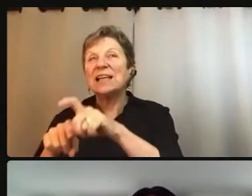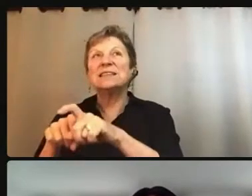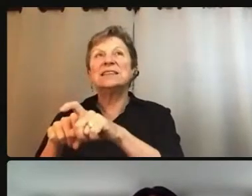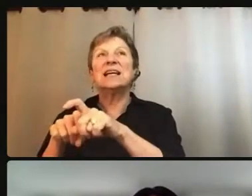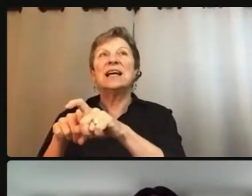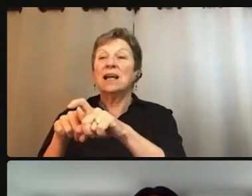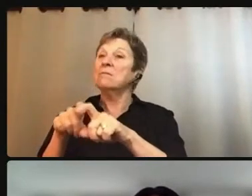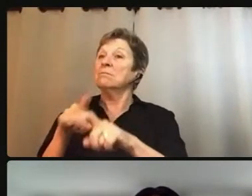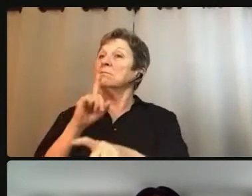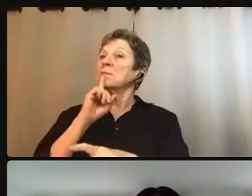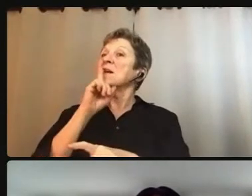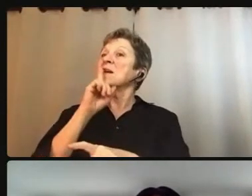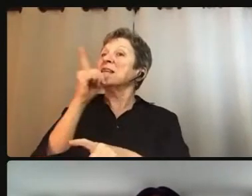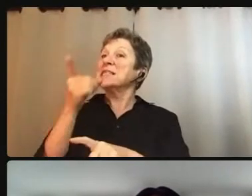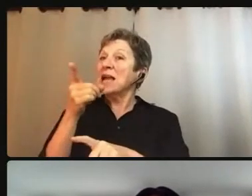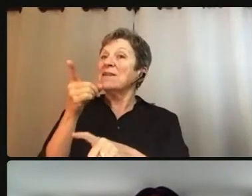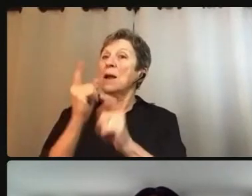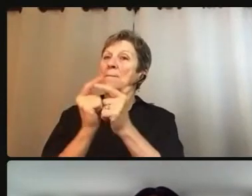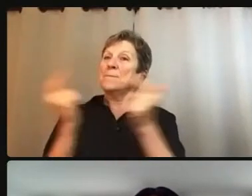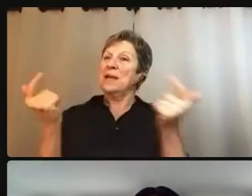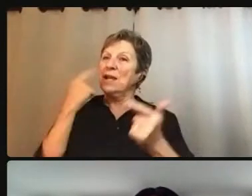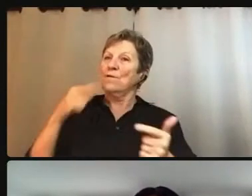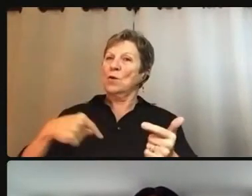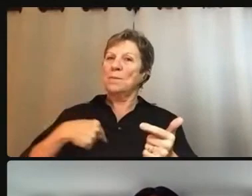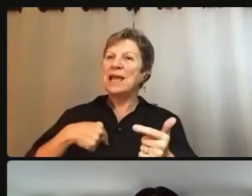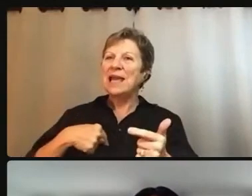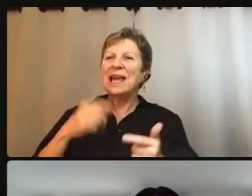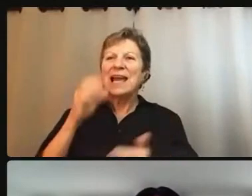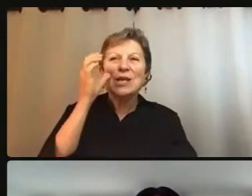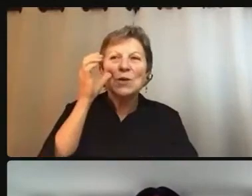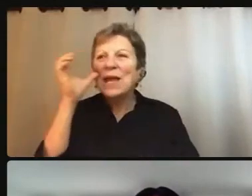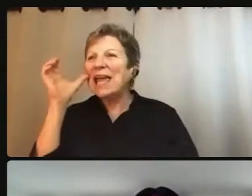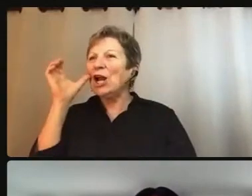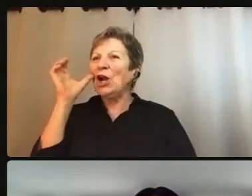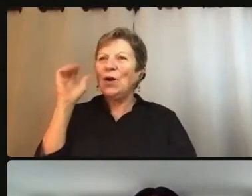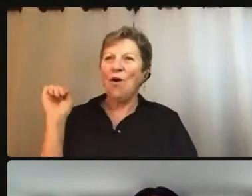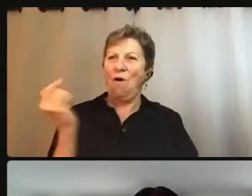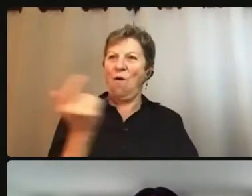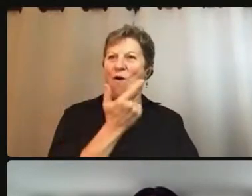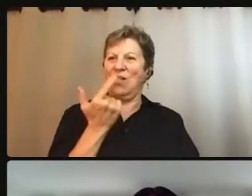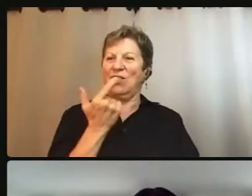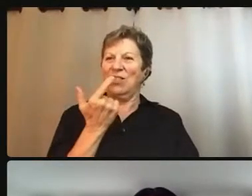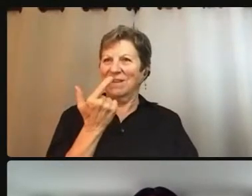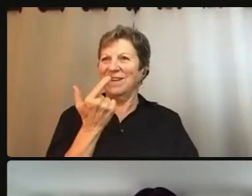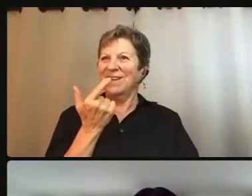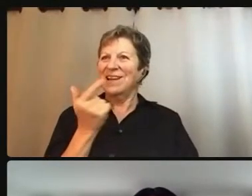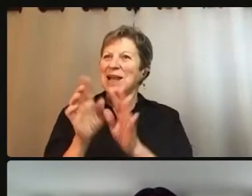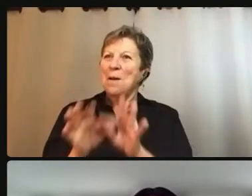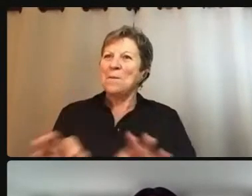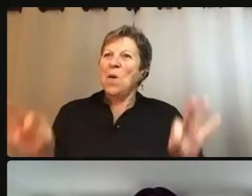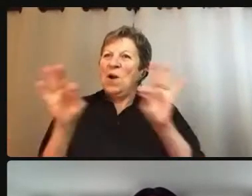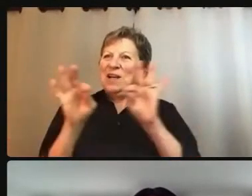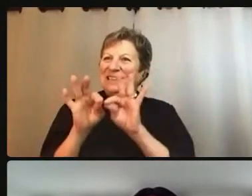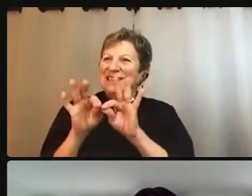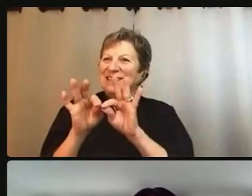SURVEYS.